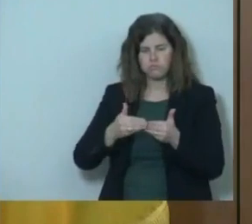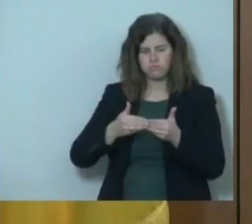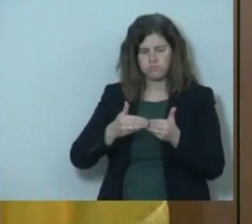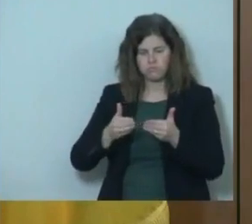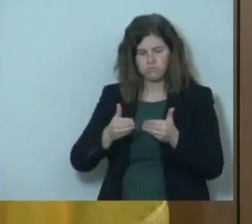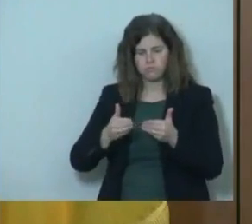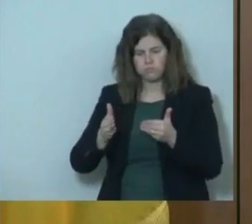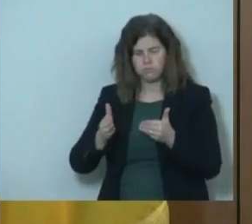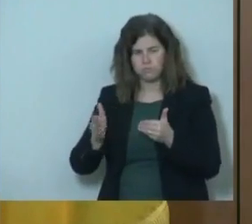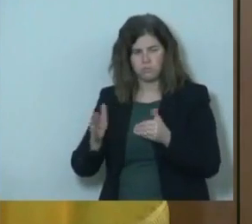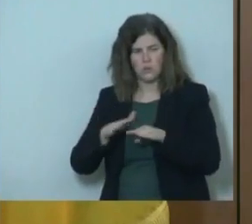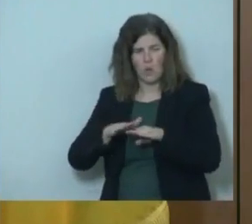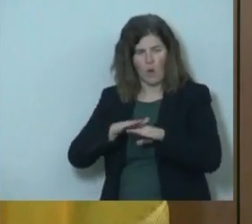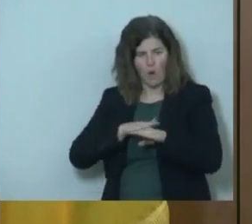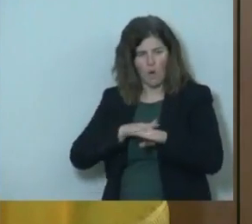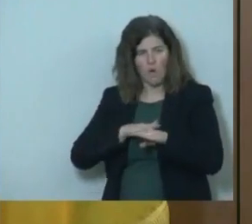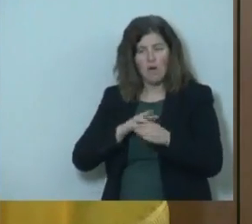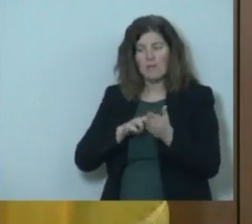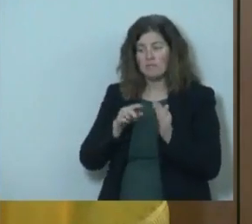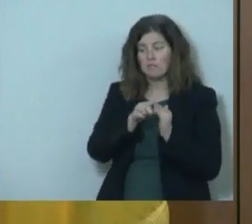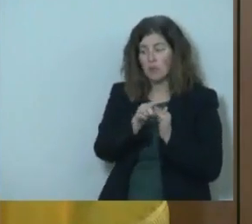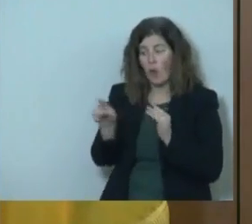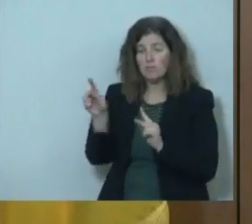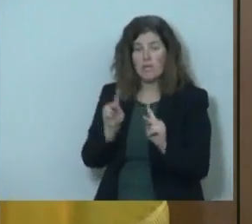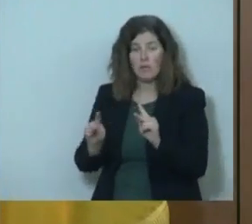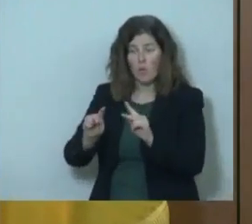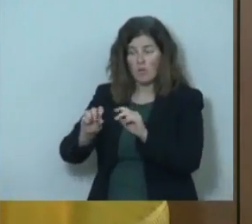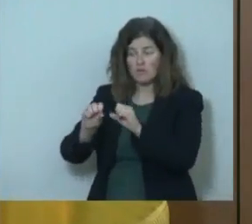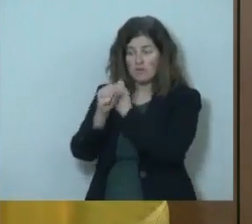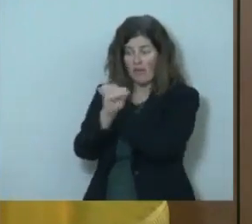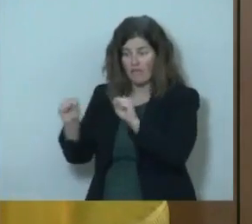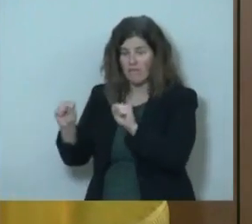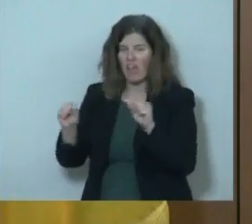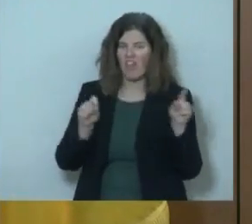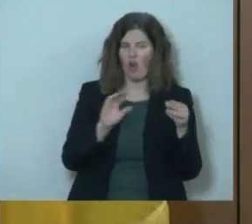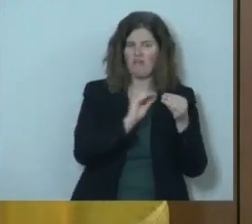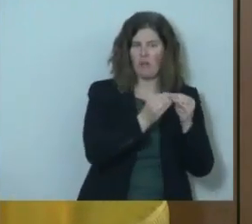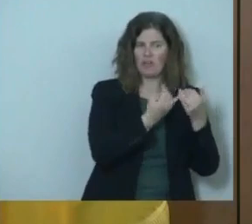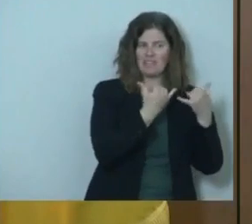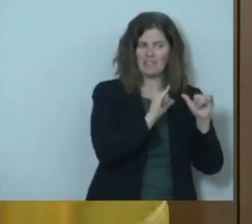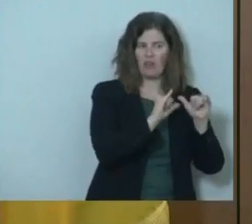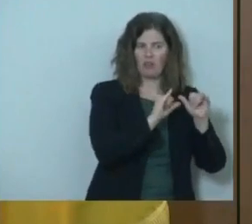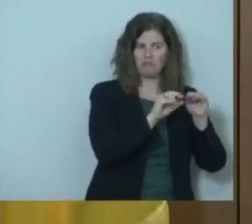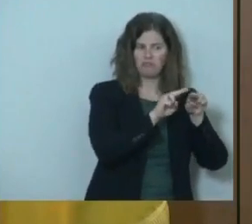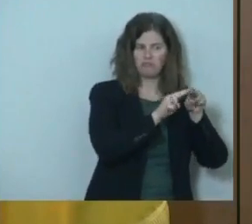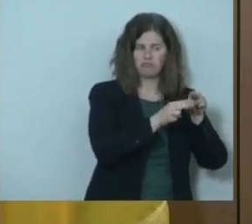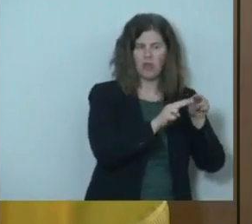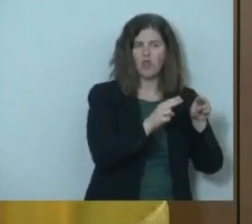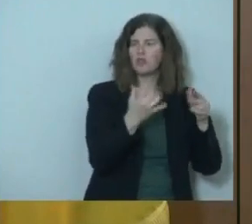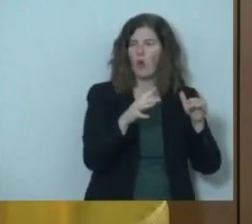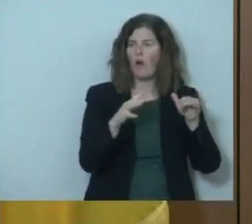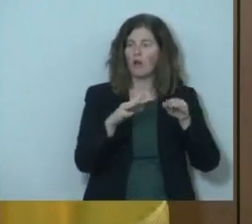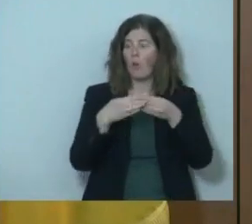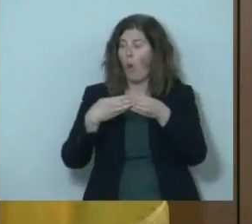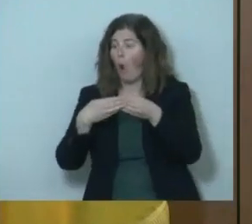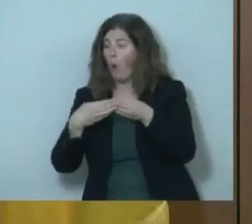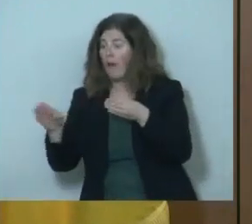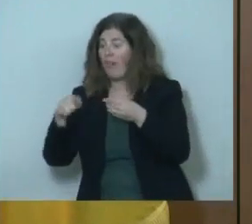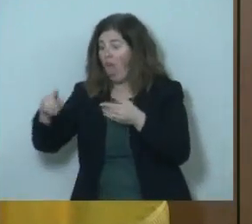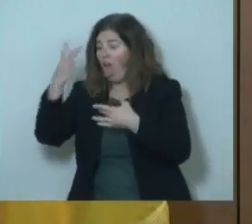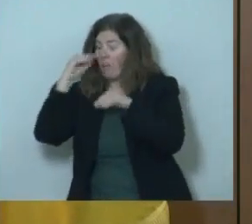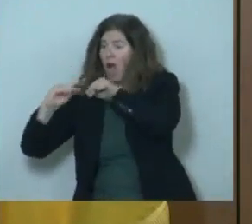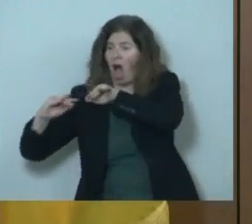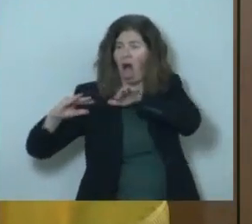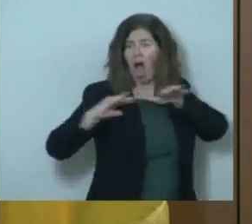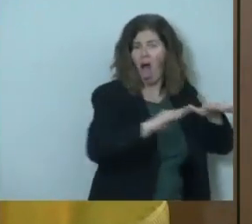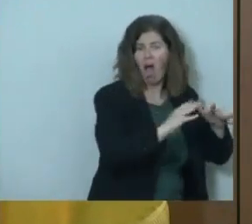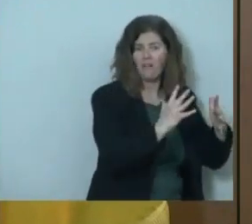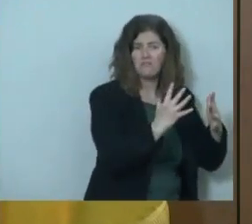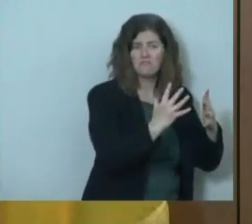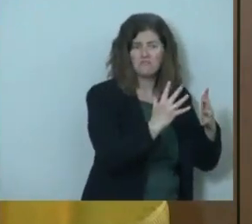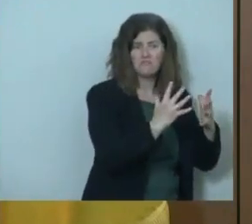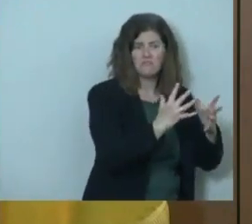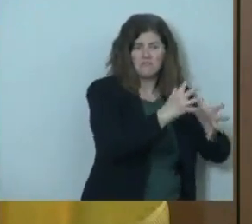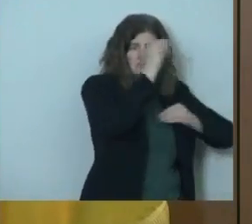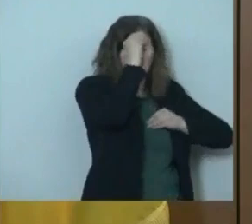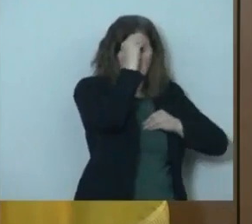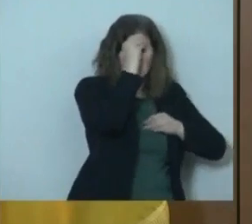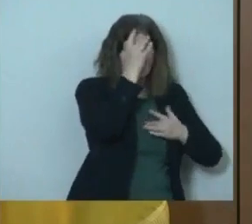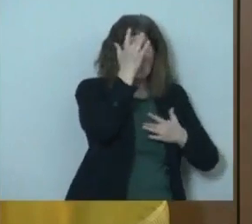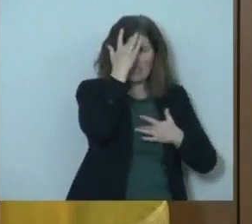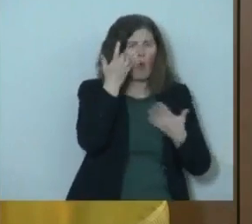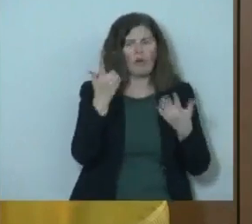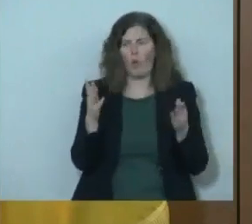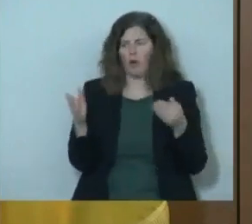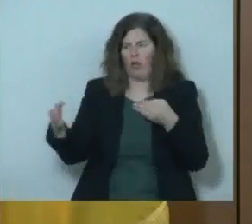NUMBER TWO, THAT WE ARE GOING TO REALIZE THAT IF WE STAYED TO THE OPENINGS, WE KEEP PEOPLE SAFE BY MAKING SURE THE DATA POINTS ARE HOLDING.